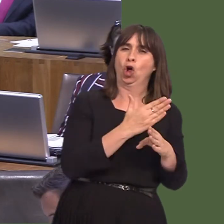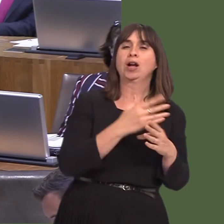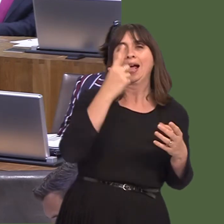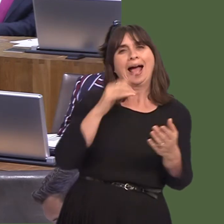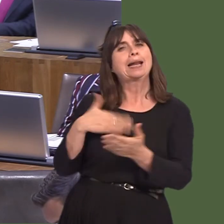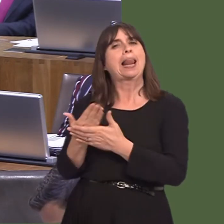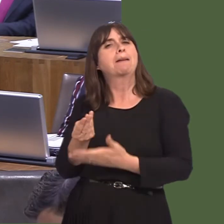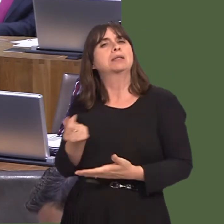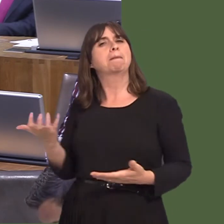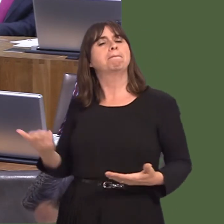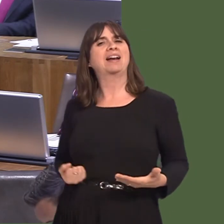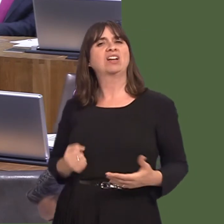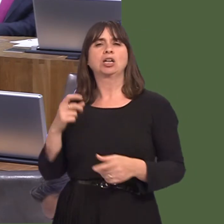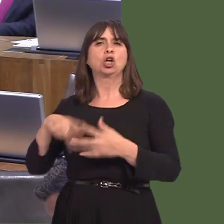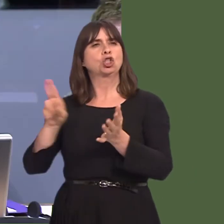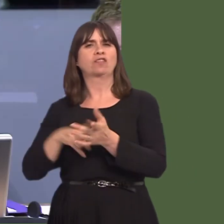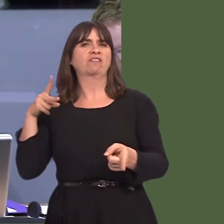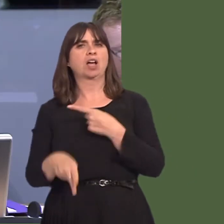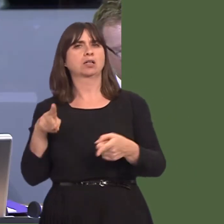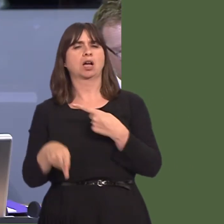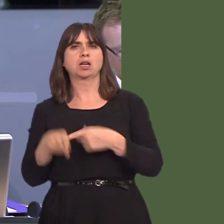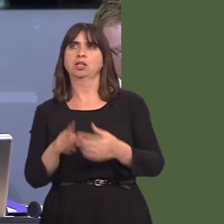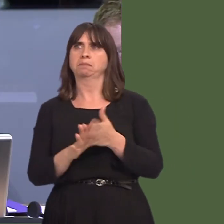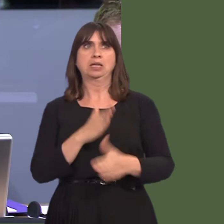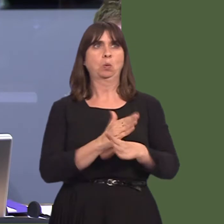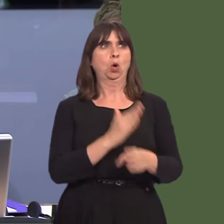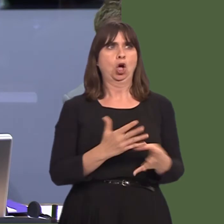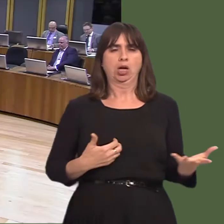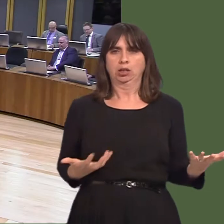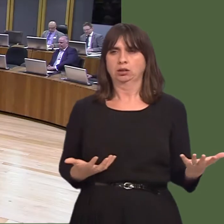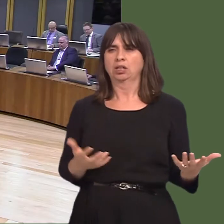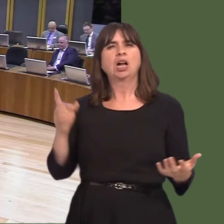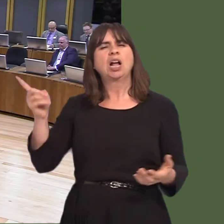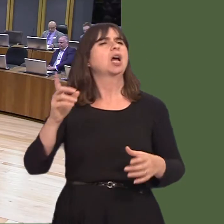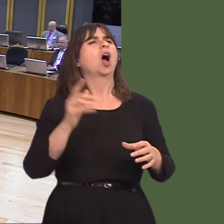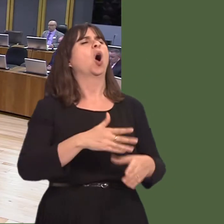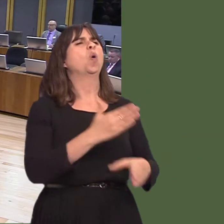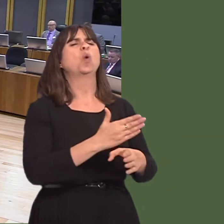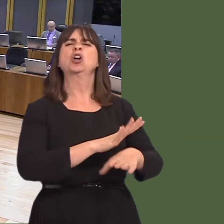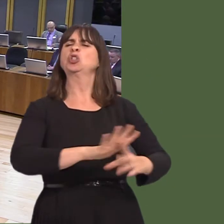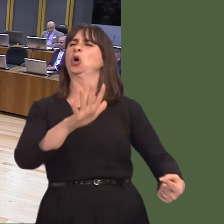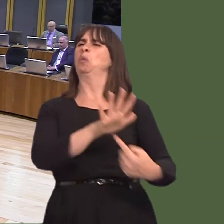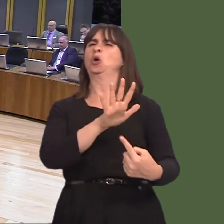the Conservative Government, because we have a Conservative Government that doesn't value work, because we have a Conservative Government that doesn't believe in fair work.